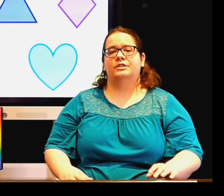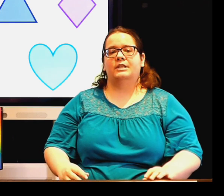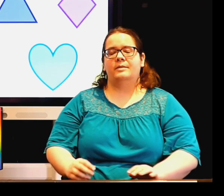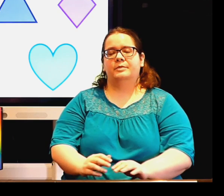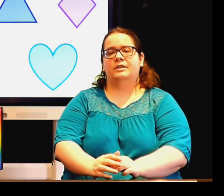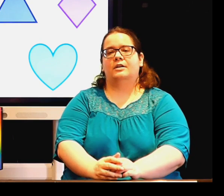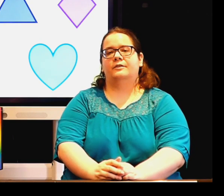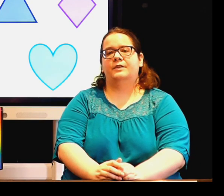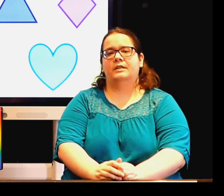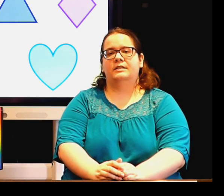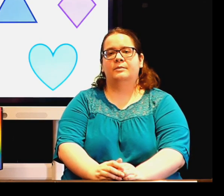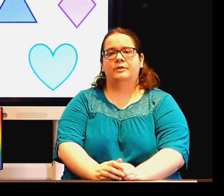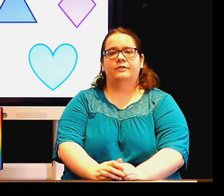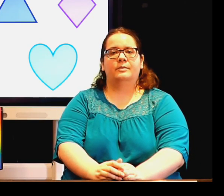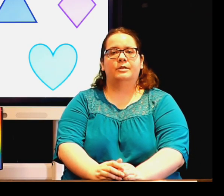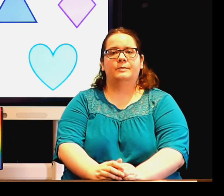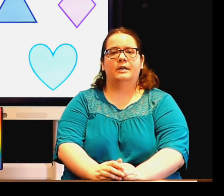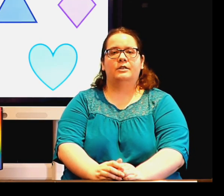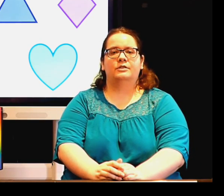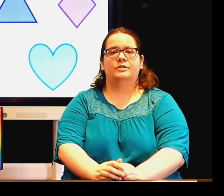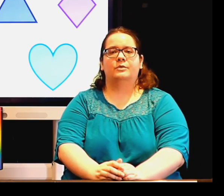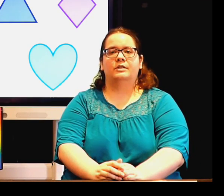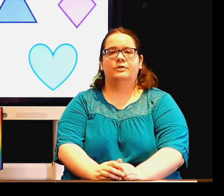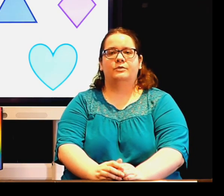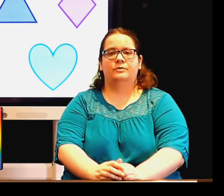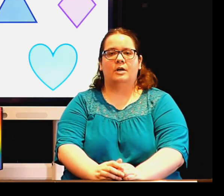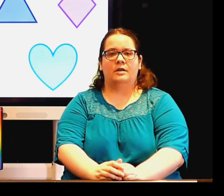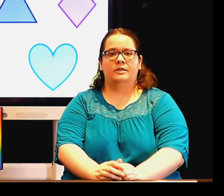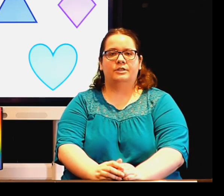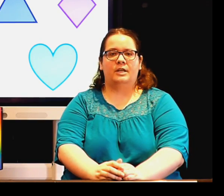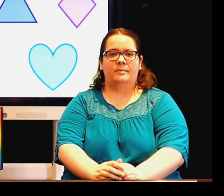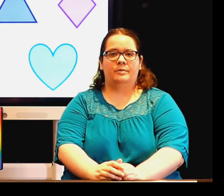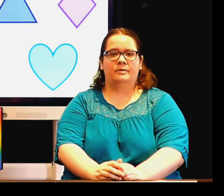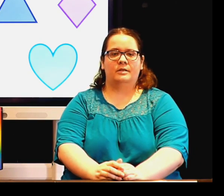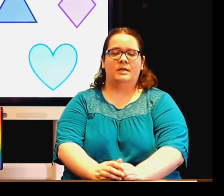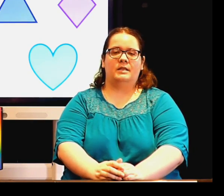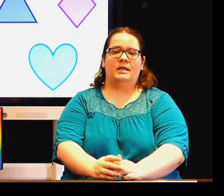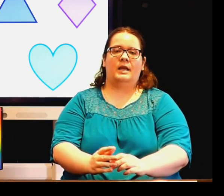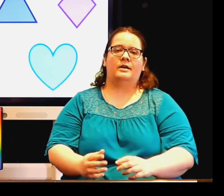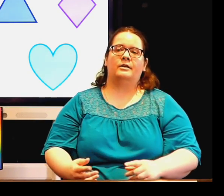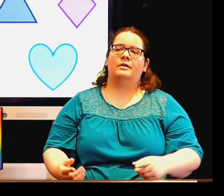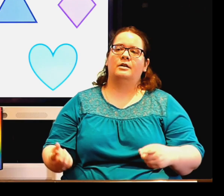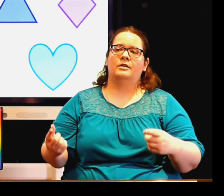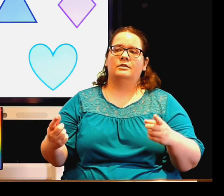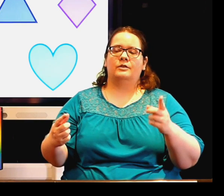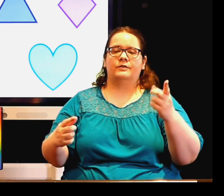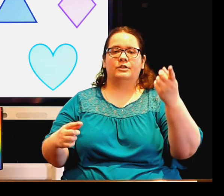shapes are fairly simple, for the most part you're just going to draw the shape in the air. So for a